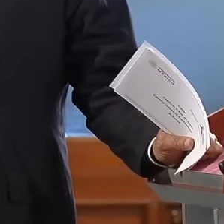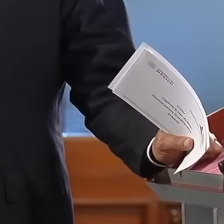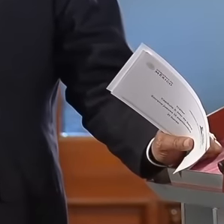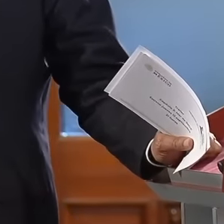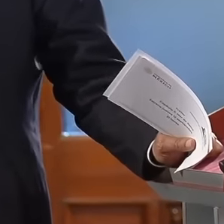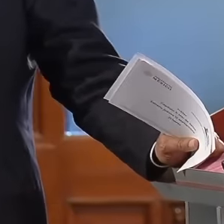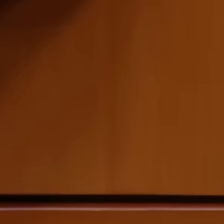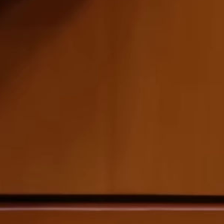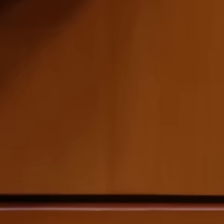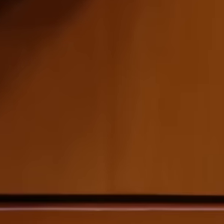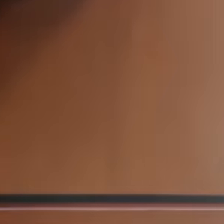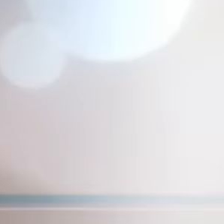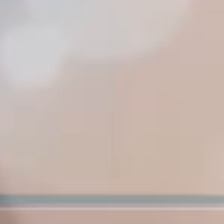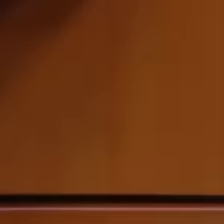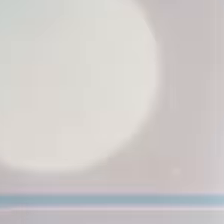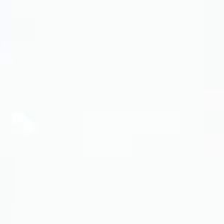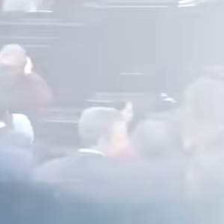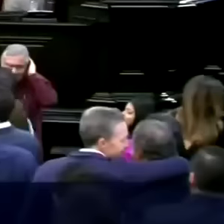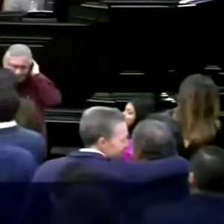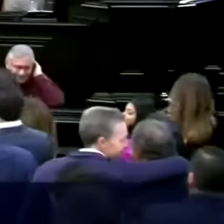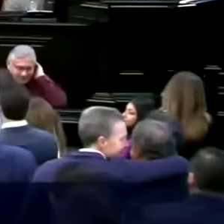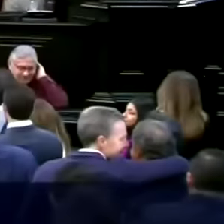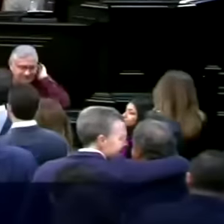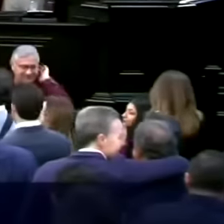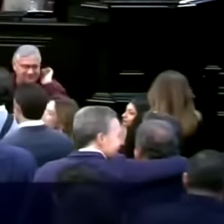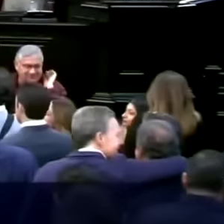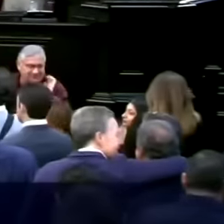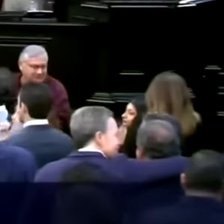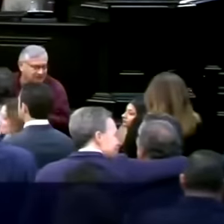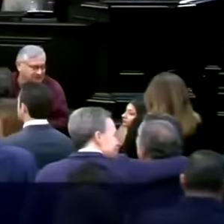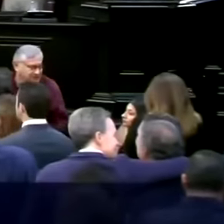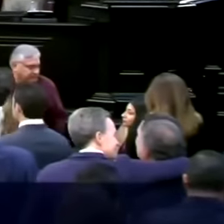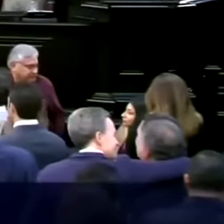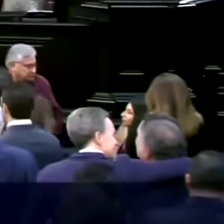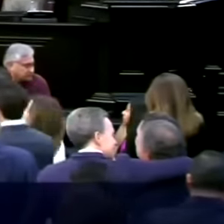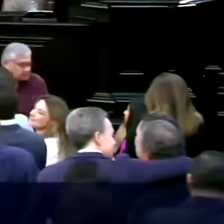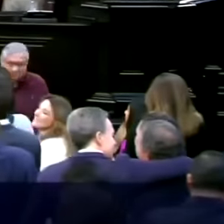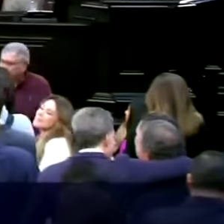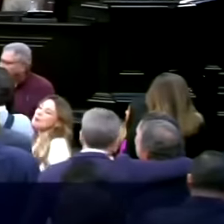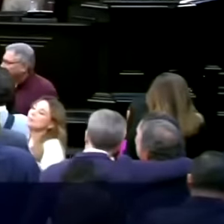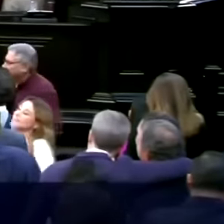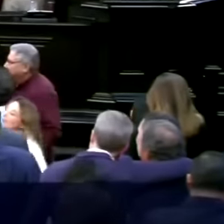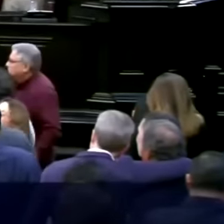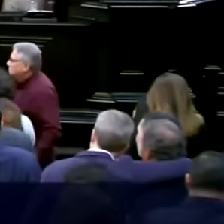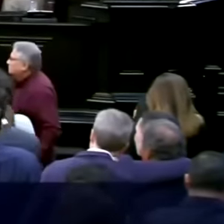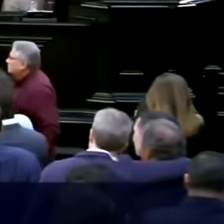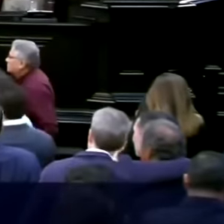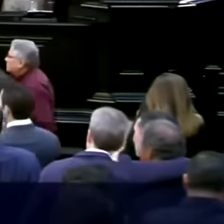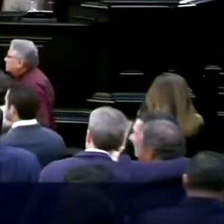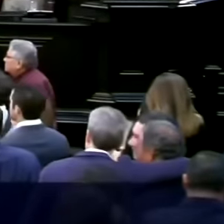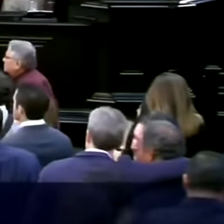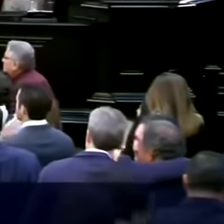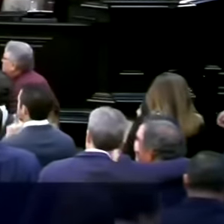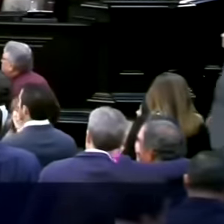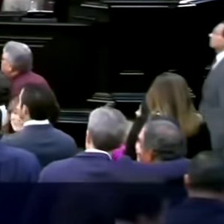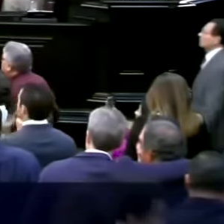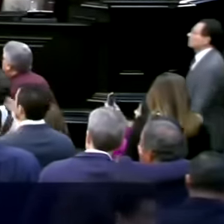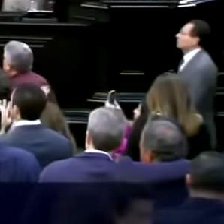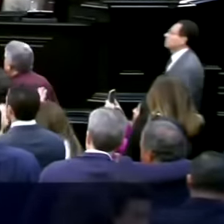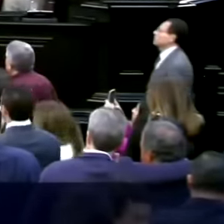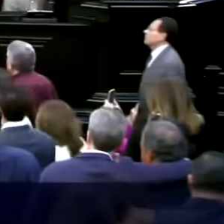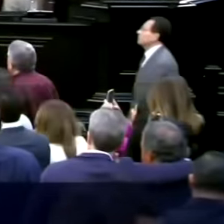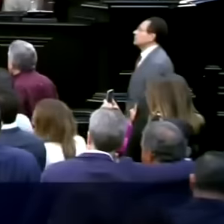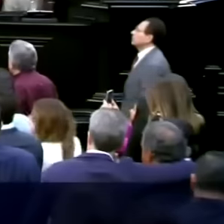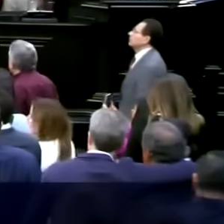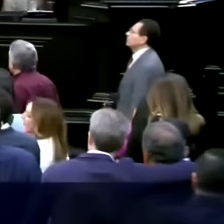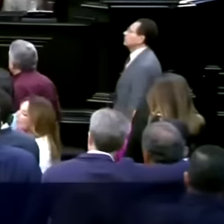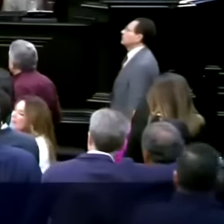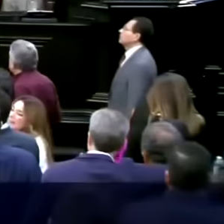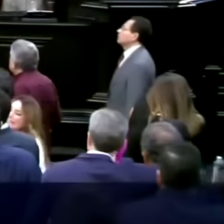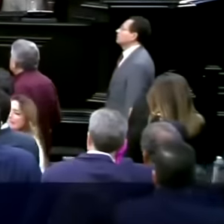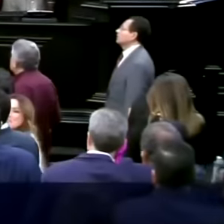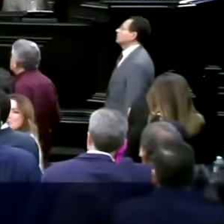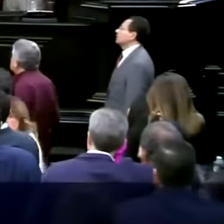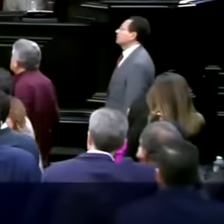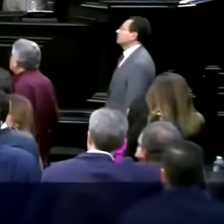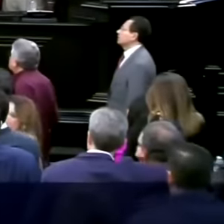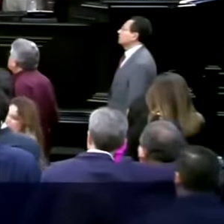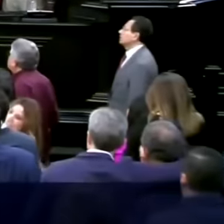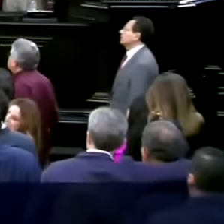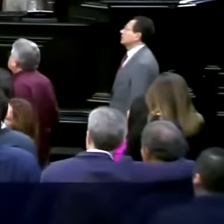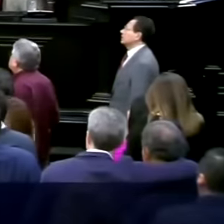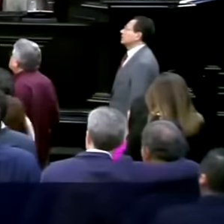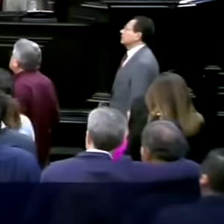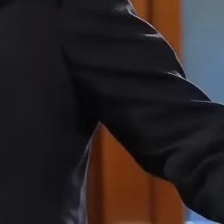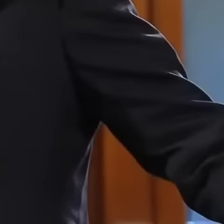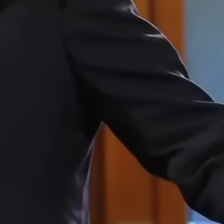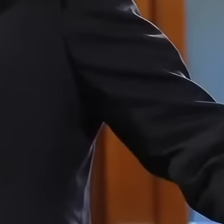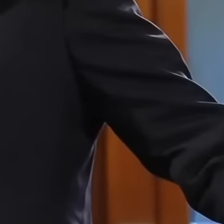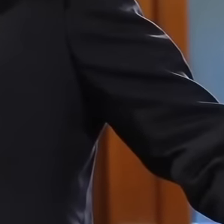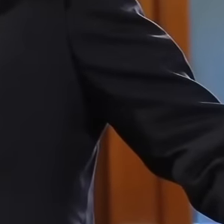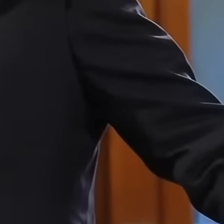release ask what is the name of the person present at this table a moment senator